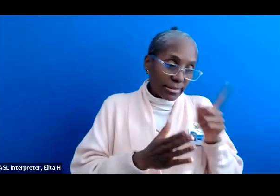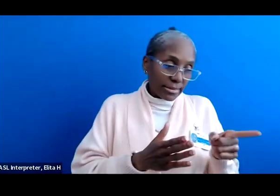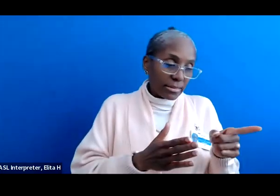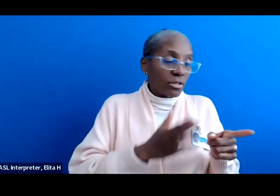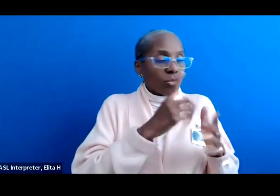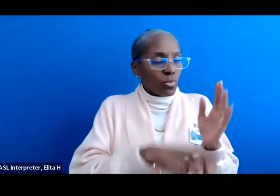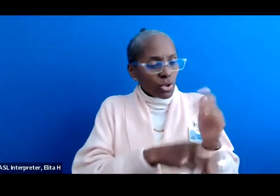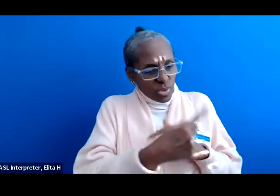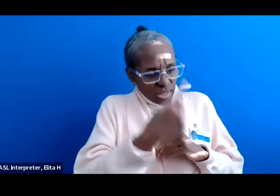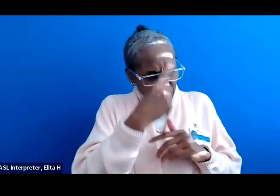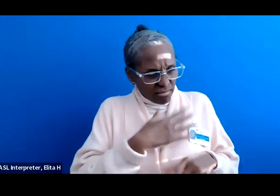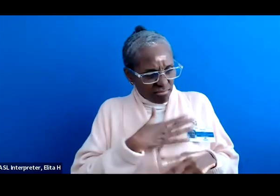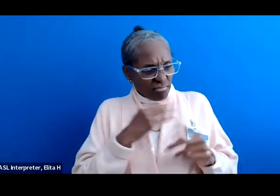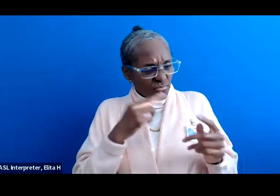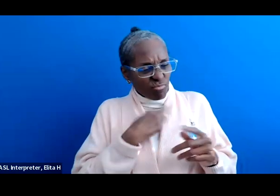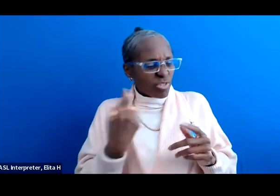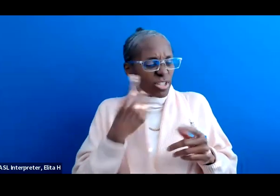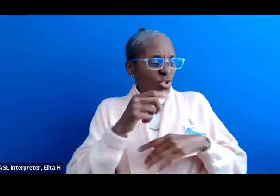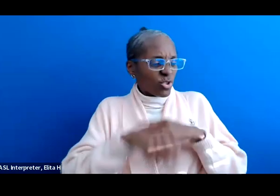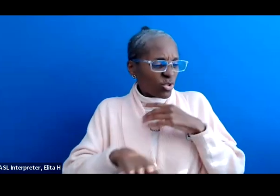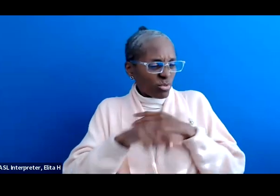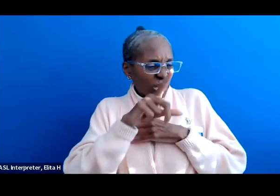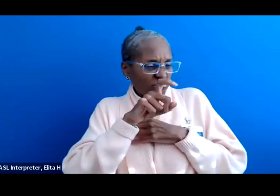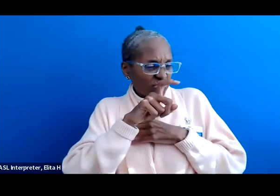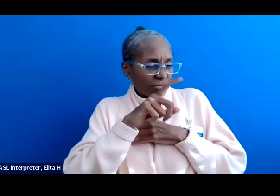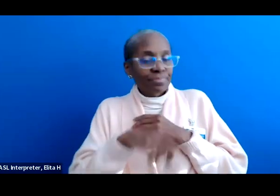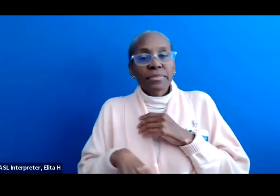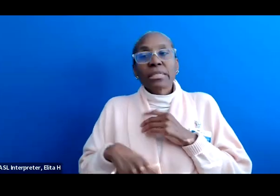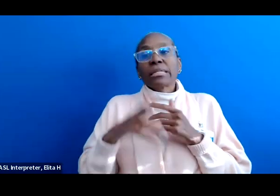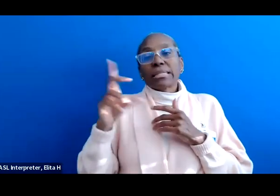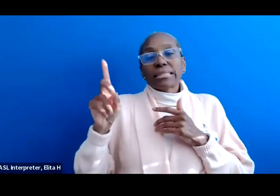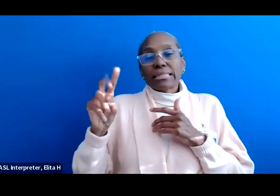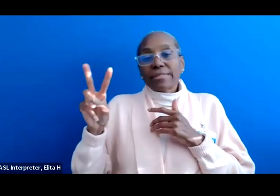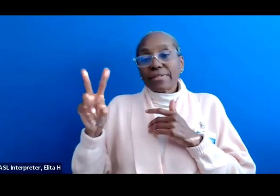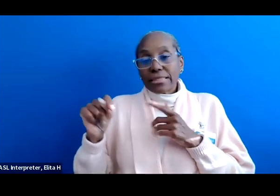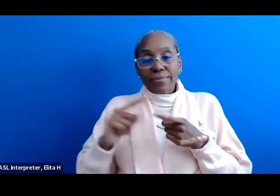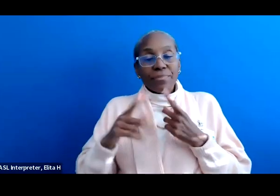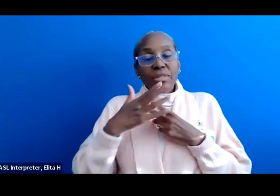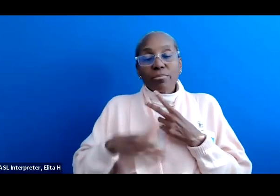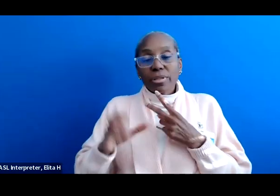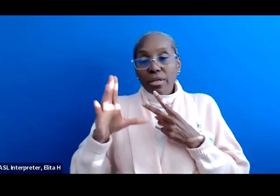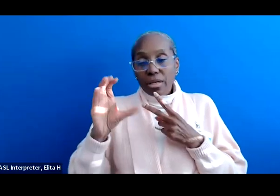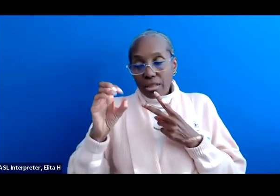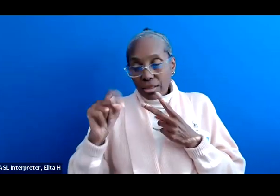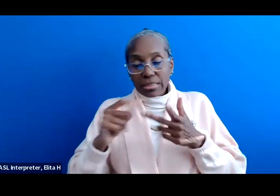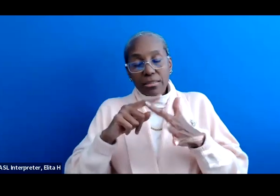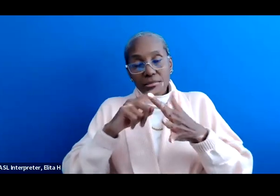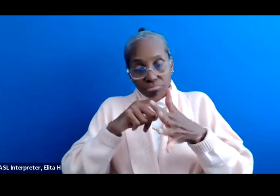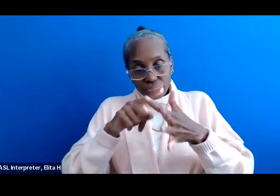about your risk of surgery would be. Because there's DVT, blood clots, these are the risks for everyone.